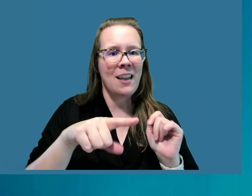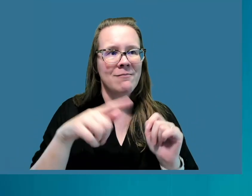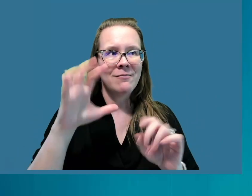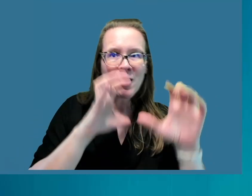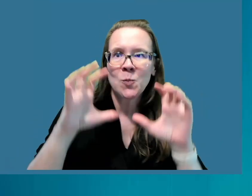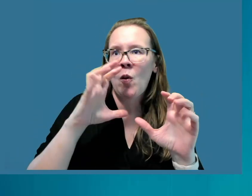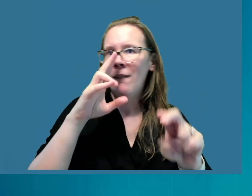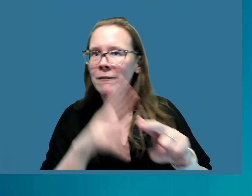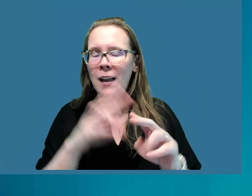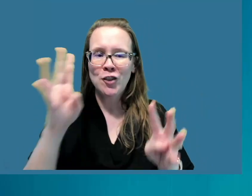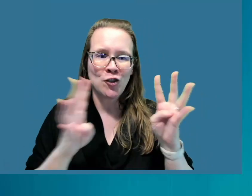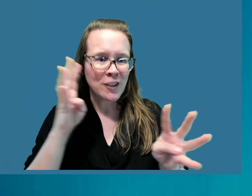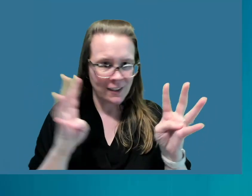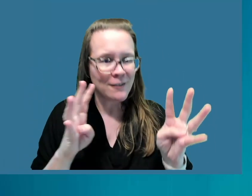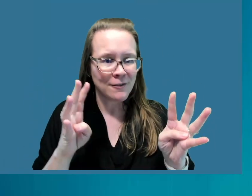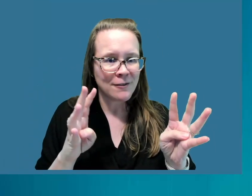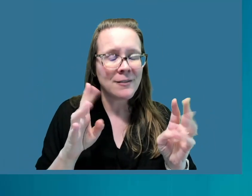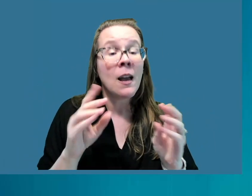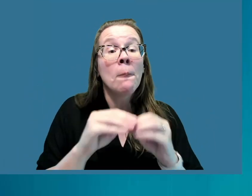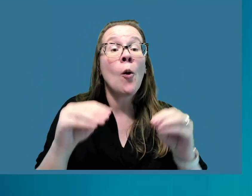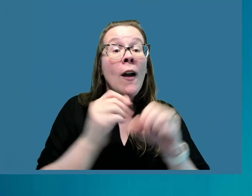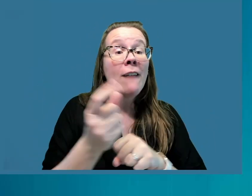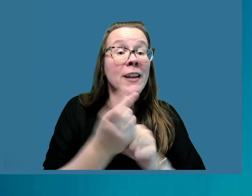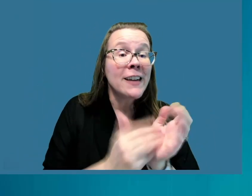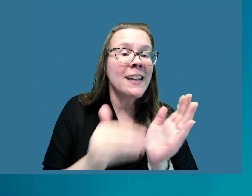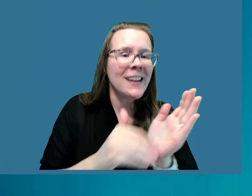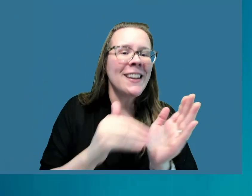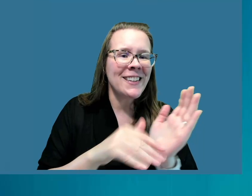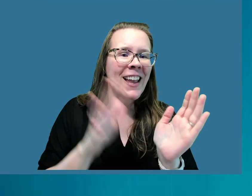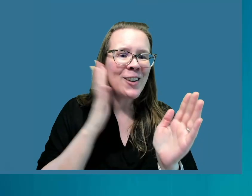all taste the same, and just try to let it be fun and creative. And then, over time,